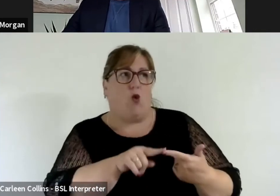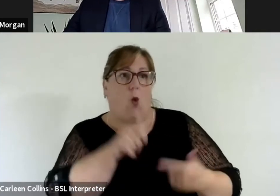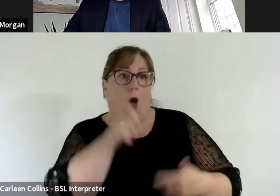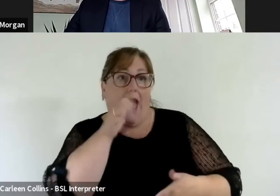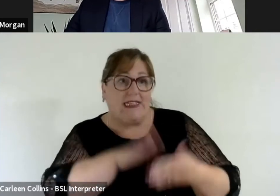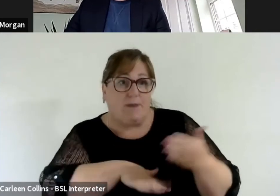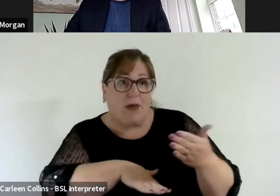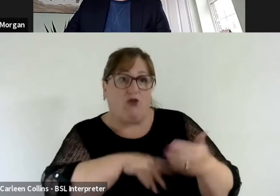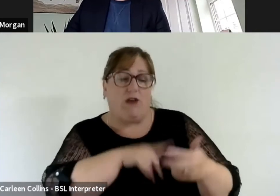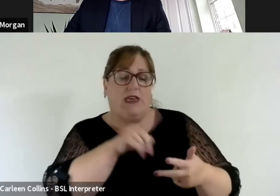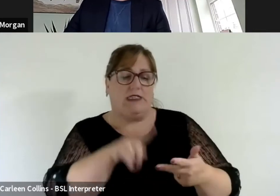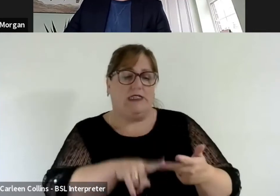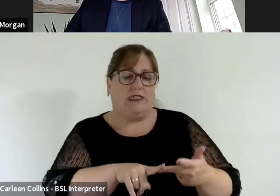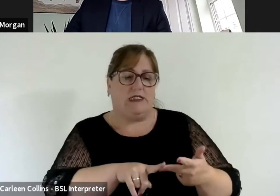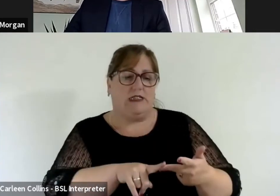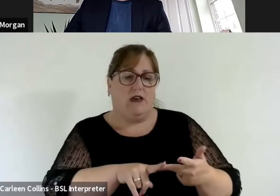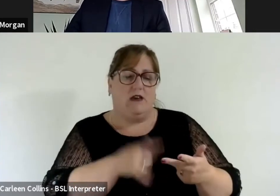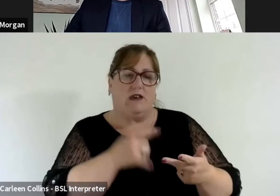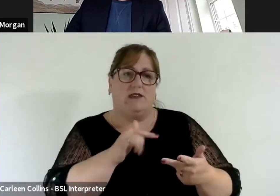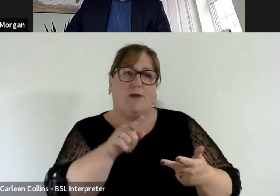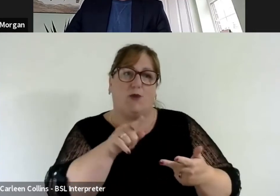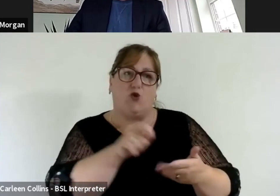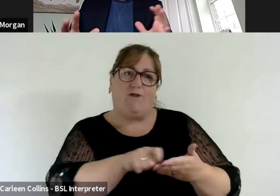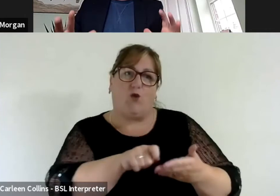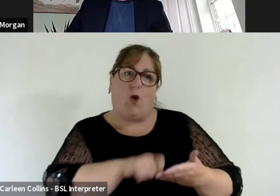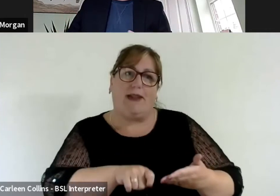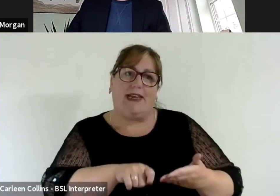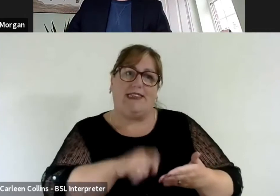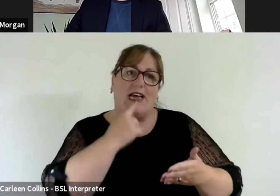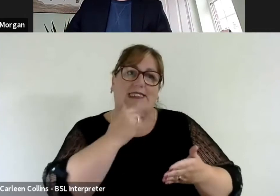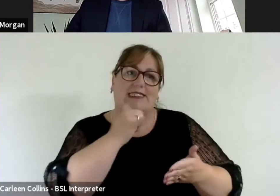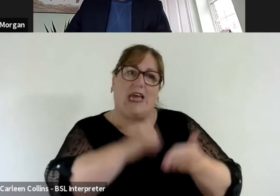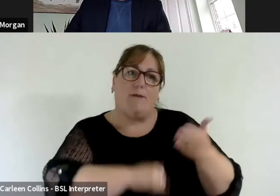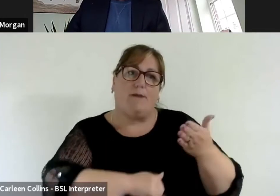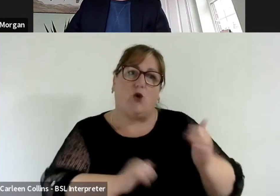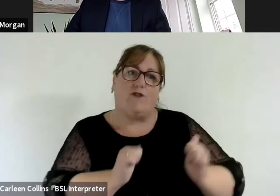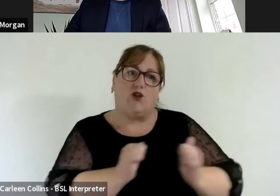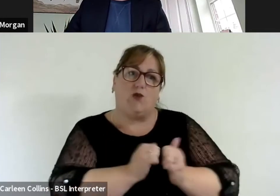any unconscious bias made about gaps or previous roles or professions people might have done. Sometimes you can be asked to list your experience.